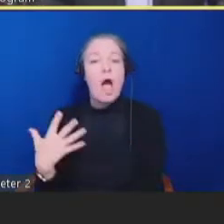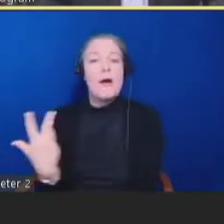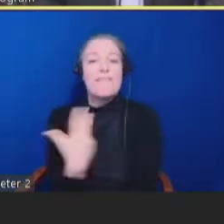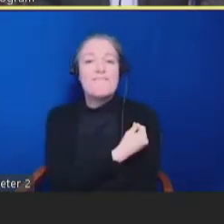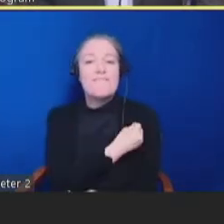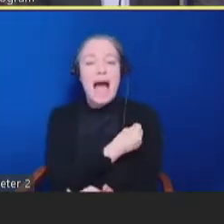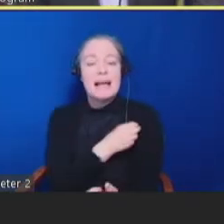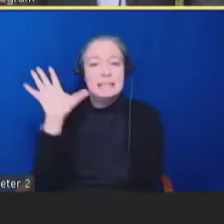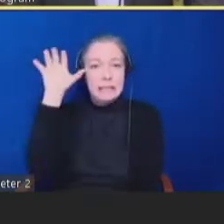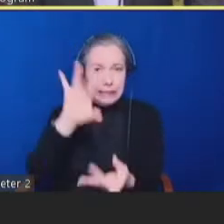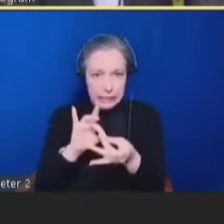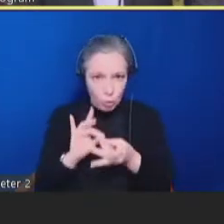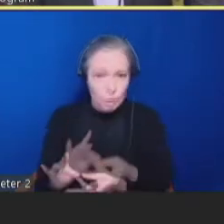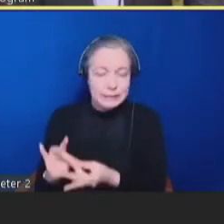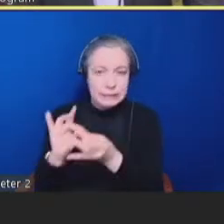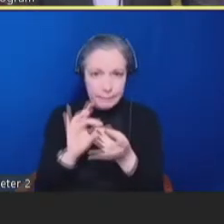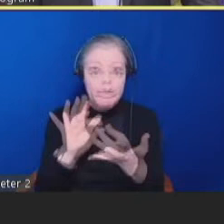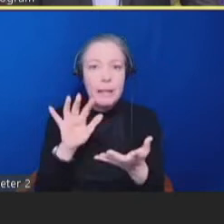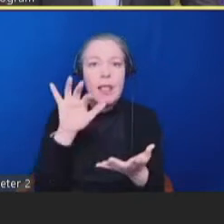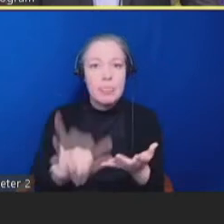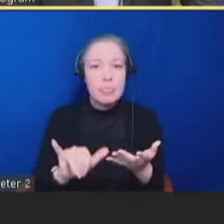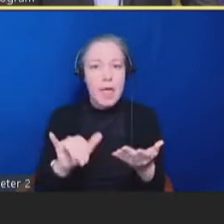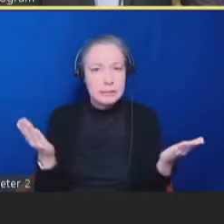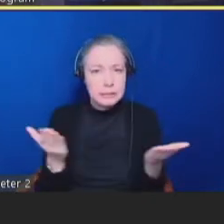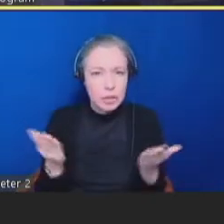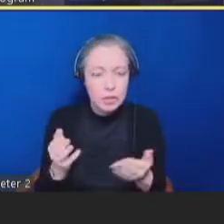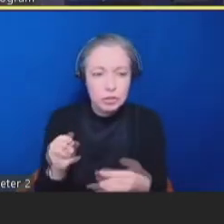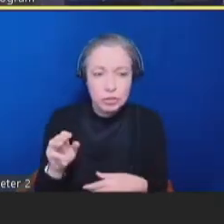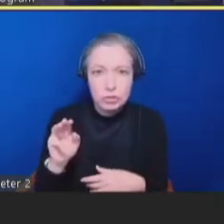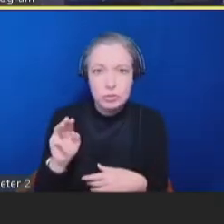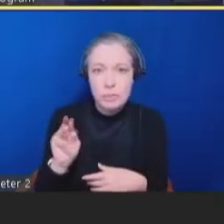will walk you through the Immunisation Readiness Index, which is a really exciting tool that we've